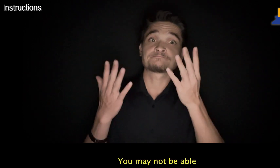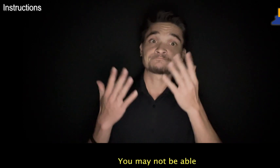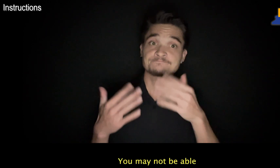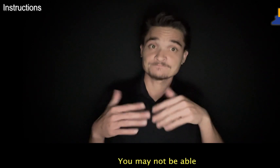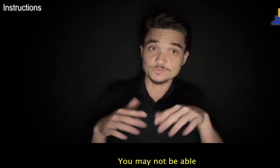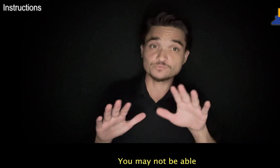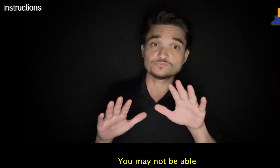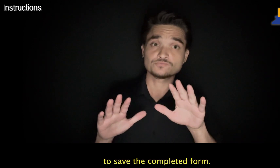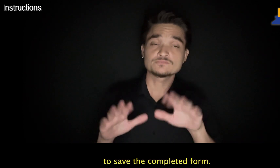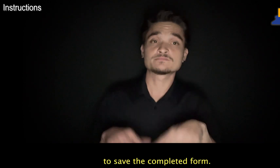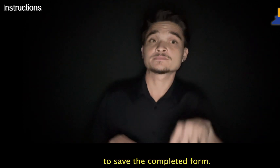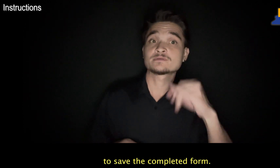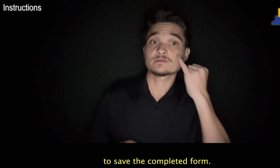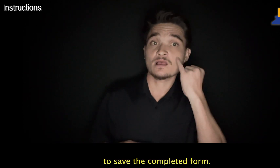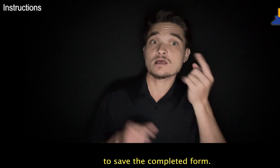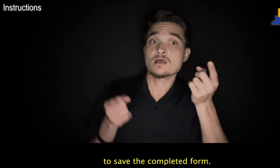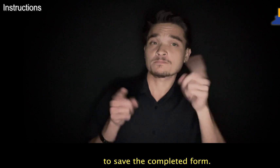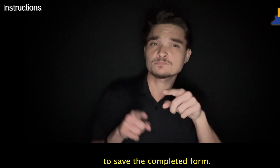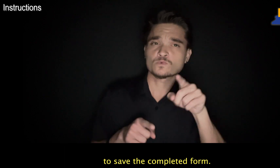You may not be able to save the completed form.